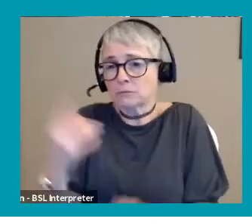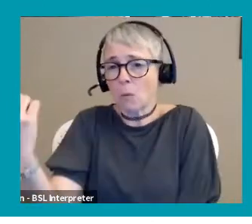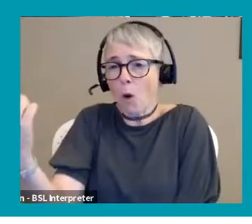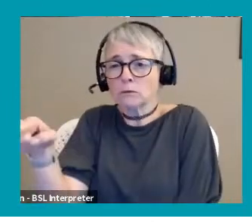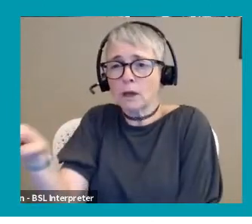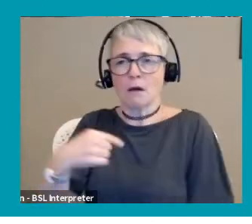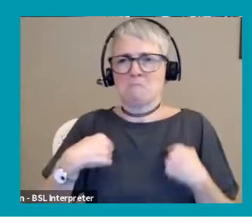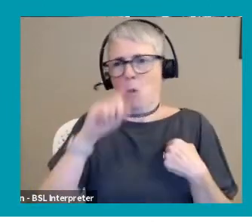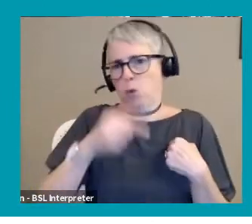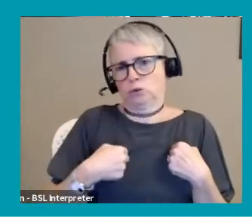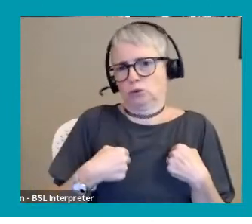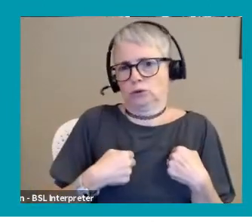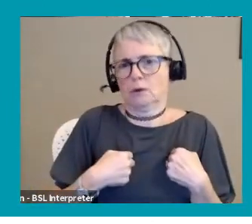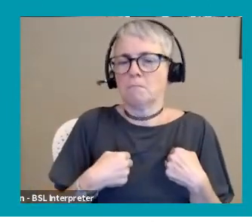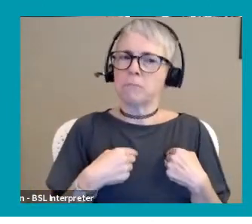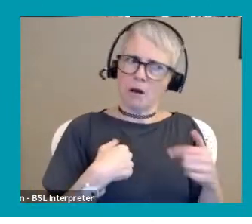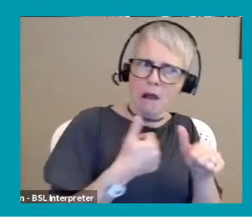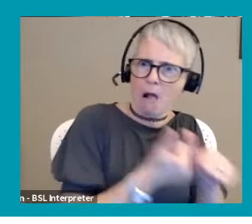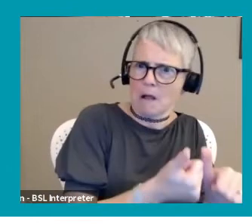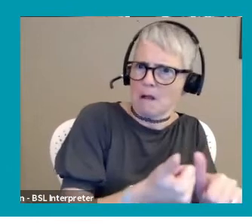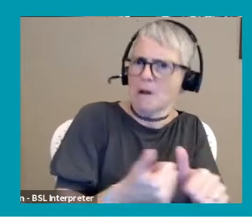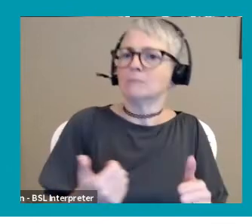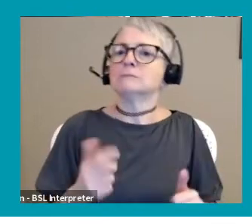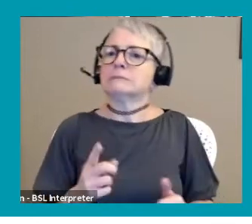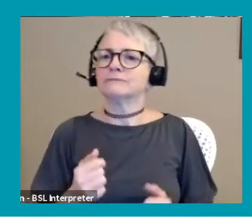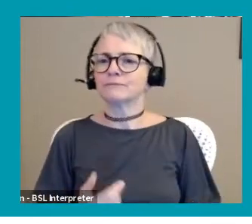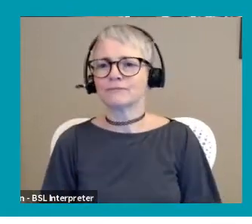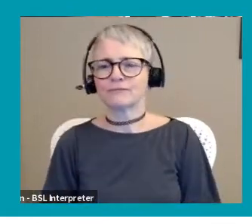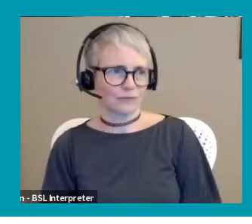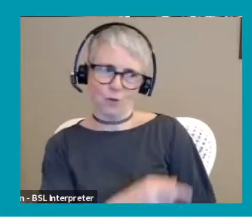Okay. So wonder you are doing the job you are doing because you are doing a fabulous job of helping others.